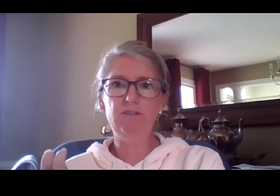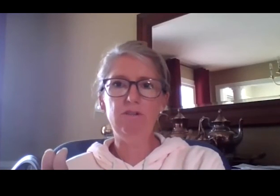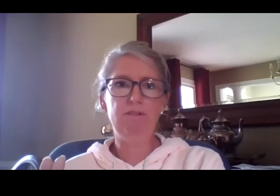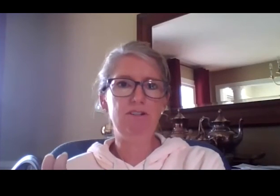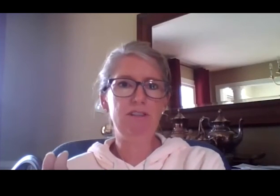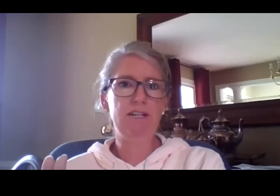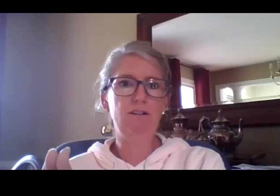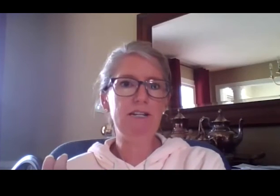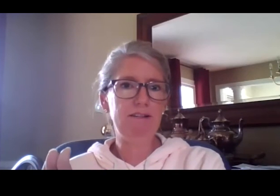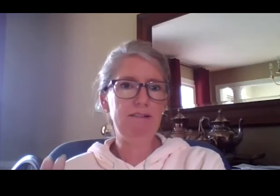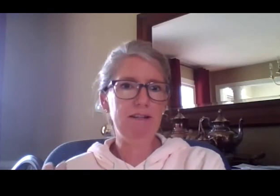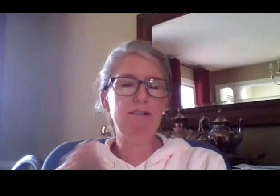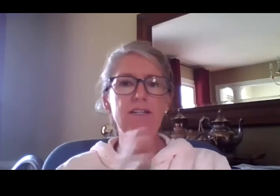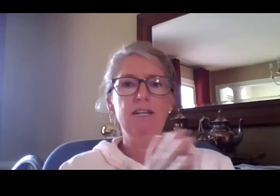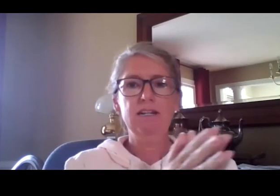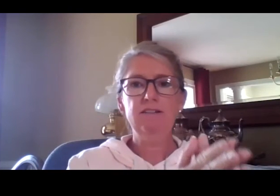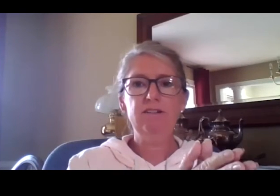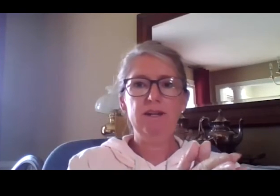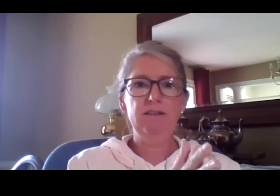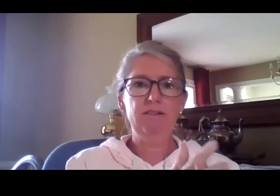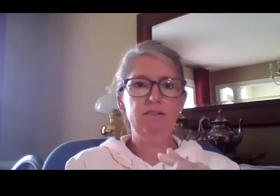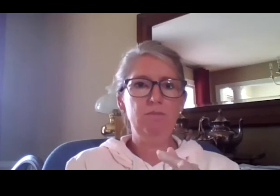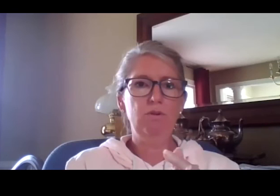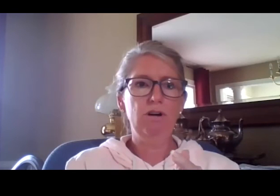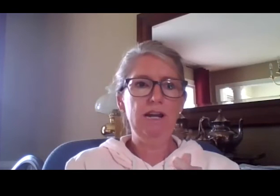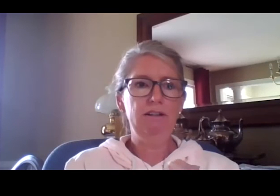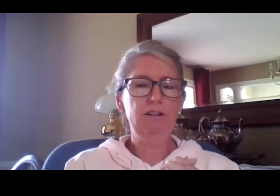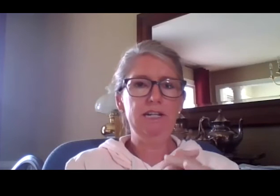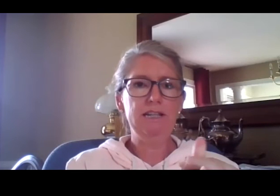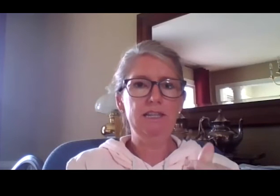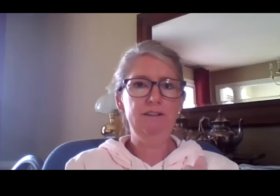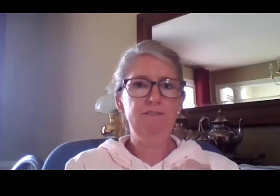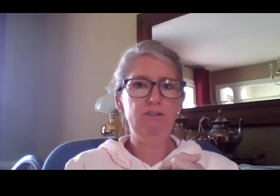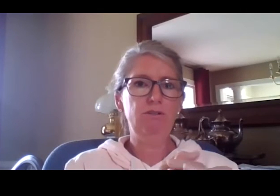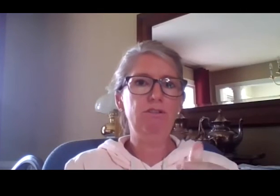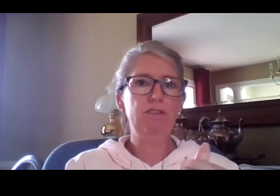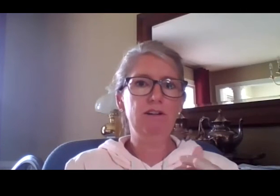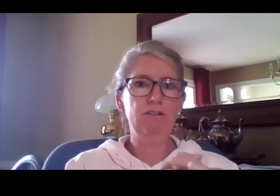a position that already exists, customized is more at looking at the individuals, their